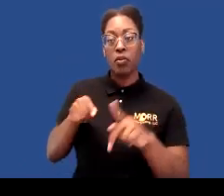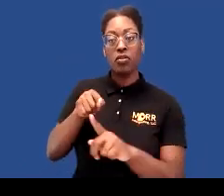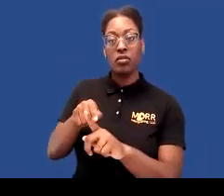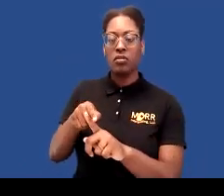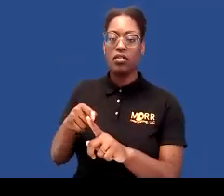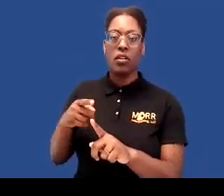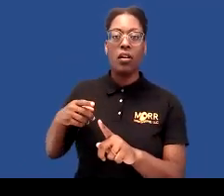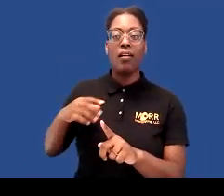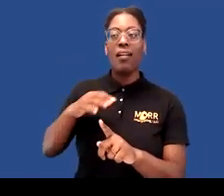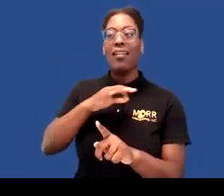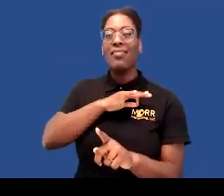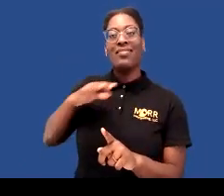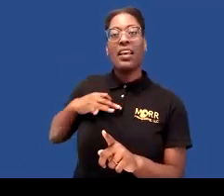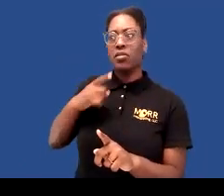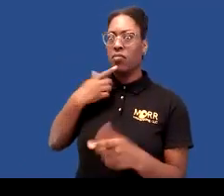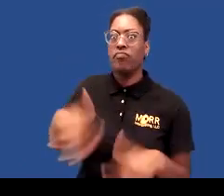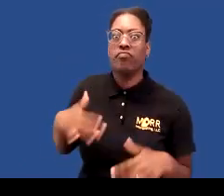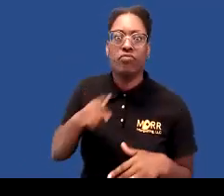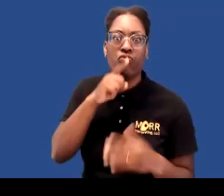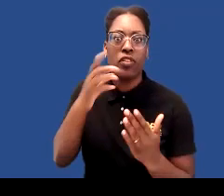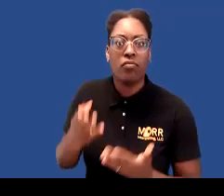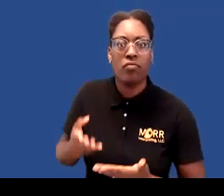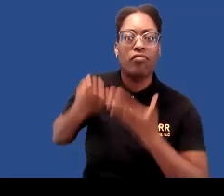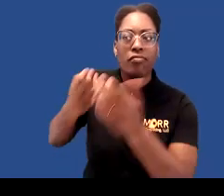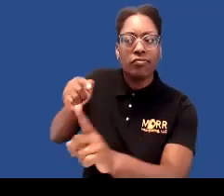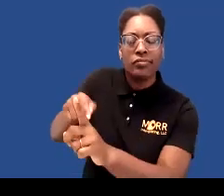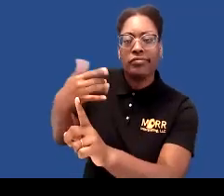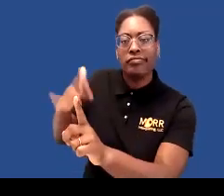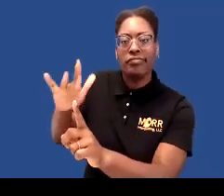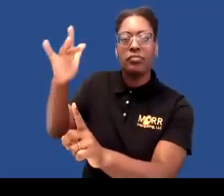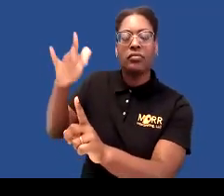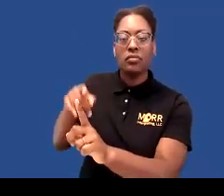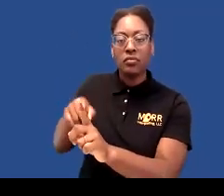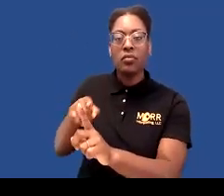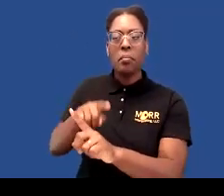or their writing sample may not have been grammatically or technically perfect